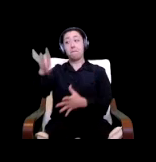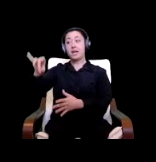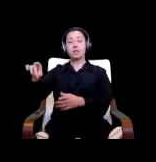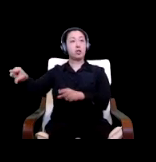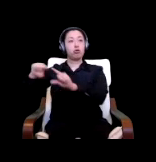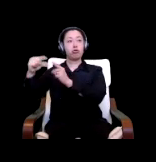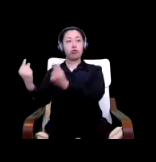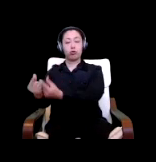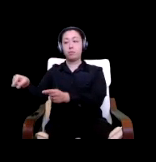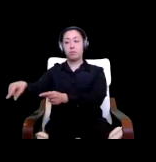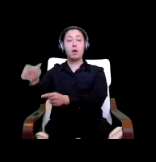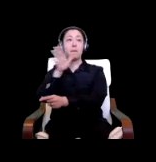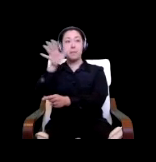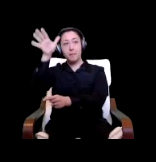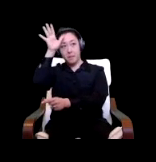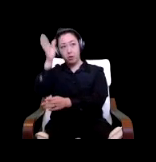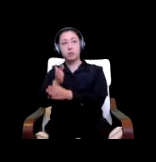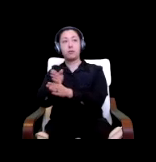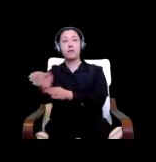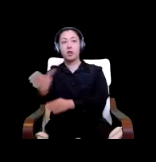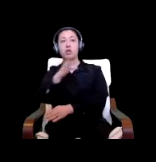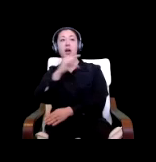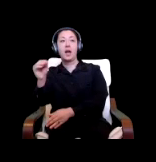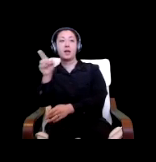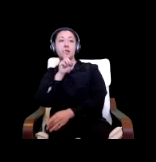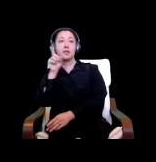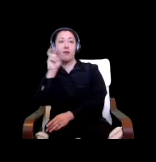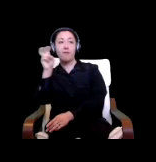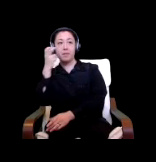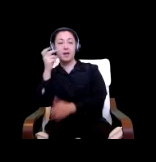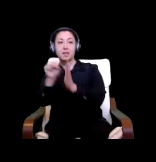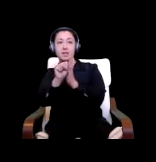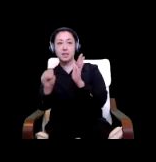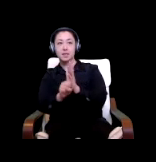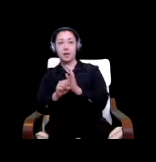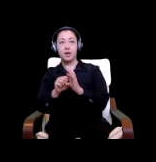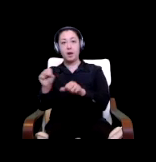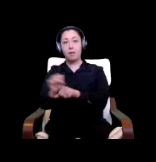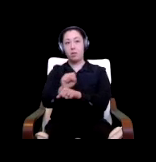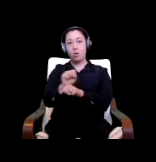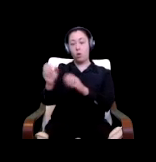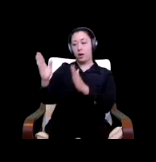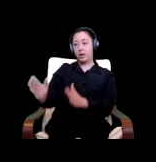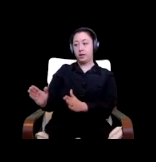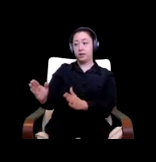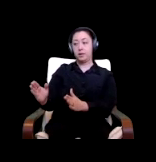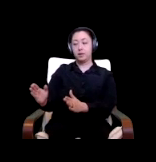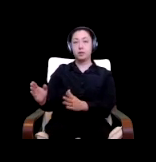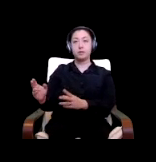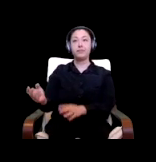professionals and state Deafblind project employees. For the parents, we recruited them